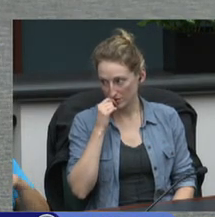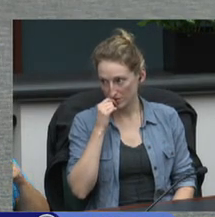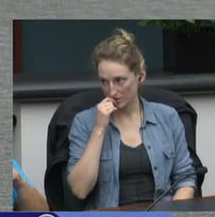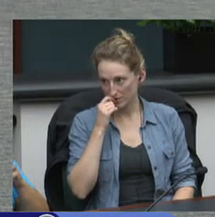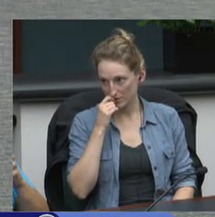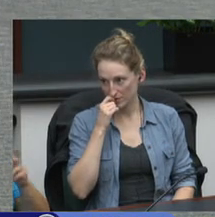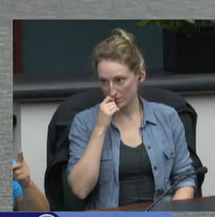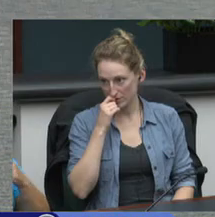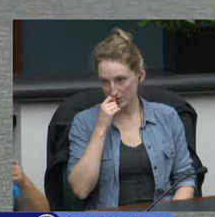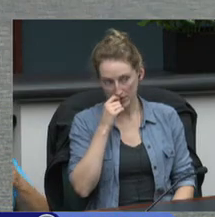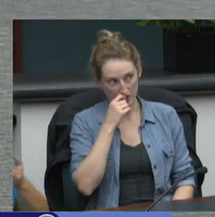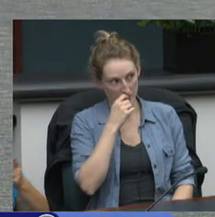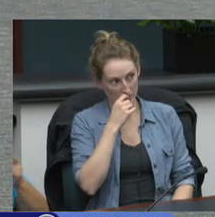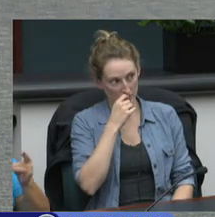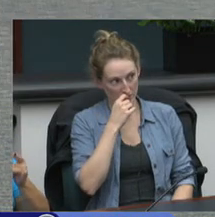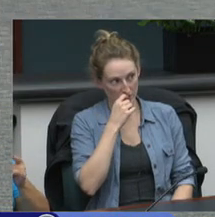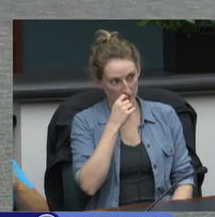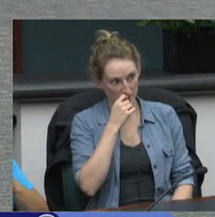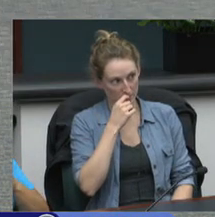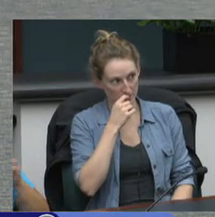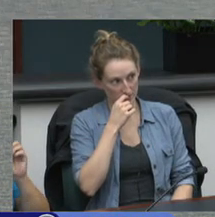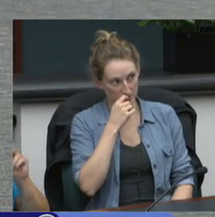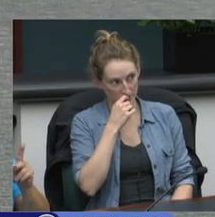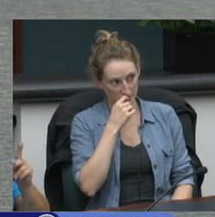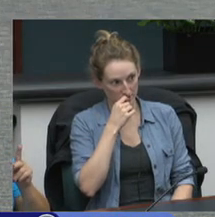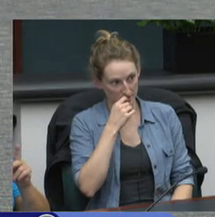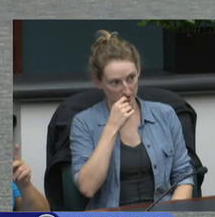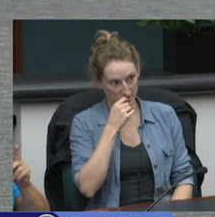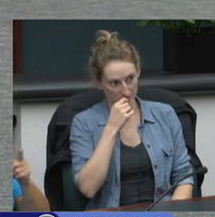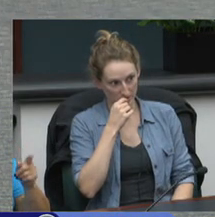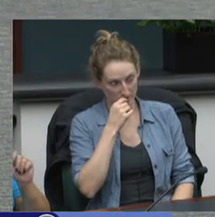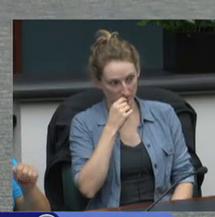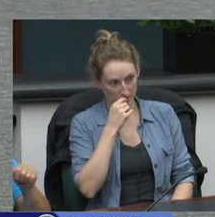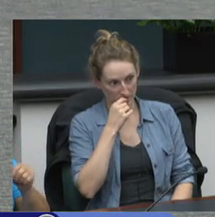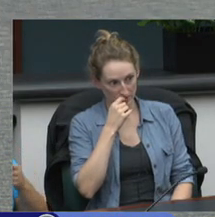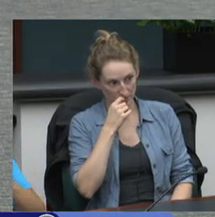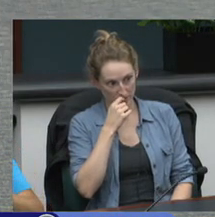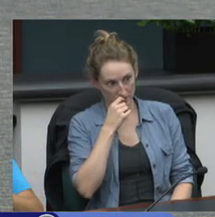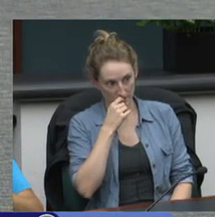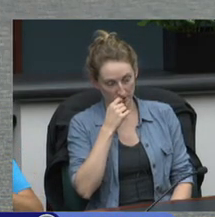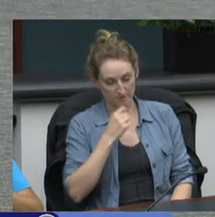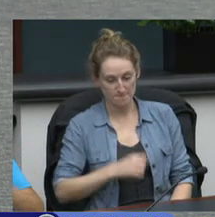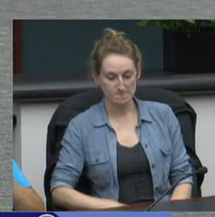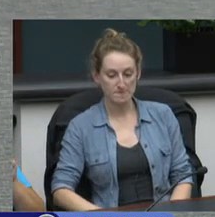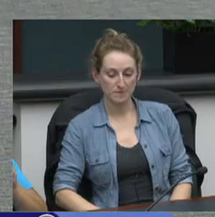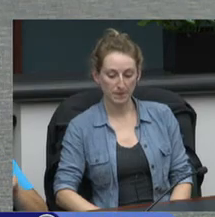to have an exchange okay but you may ask a question and we won't I ask the